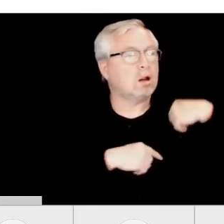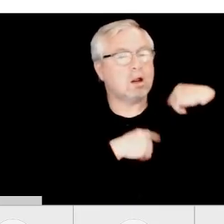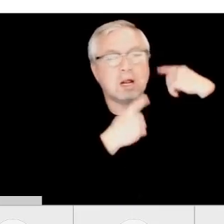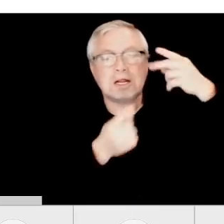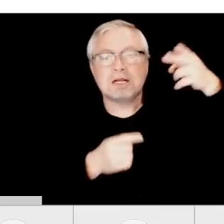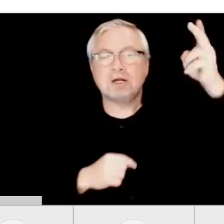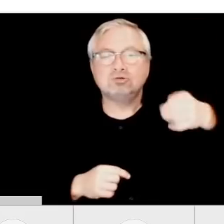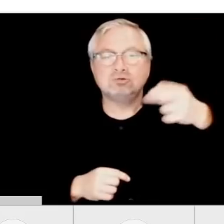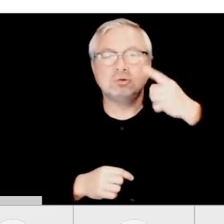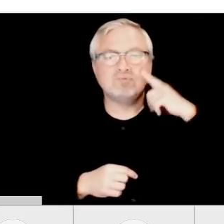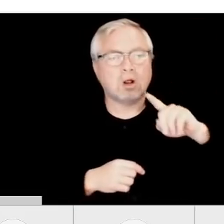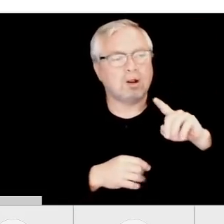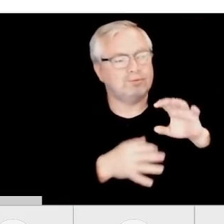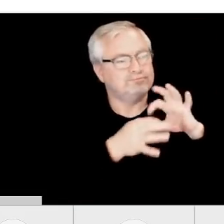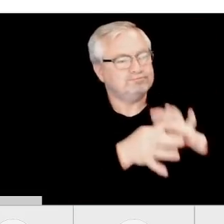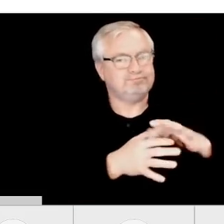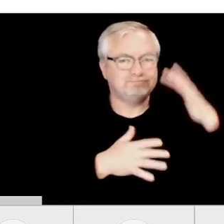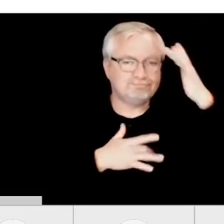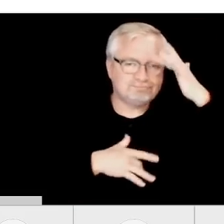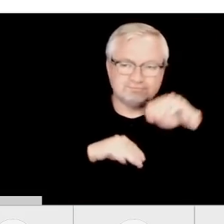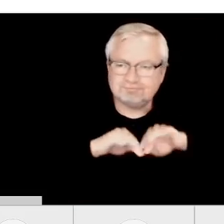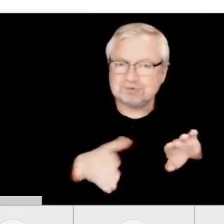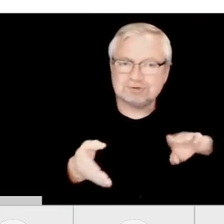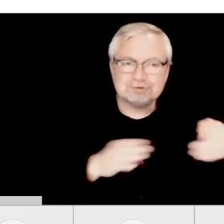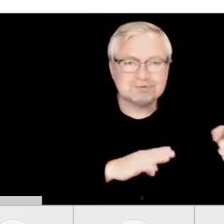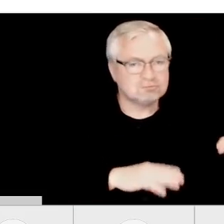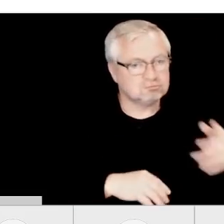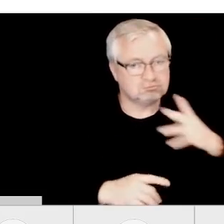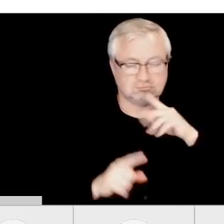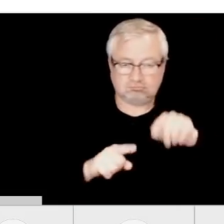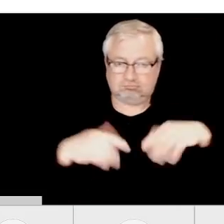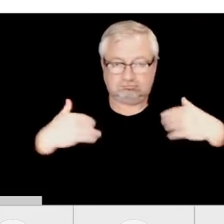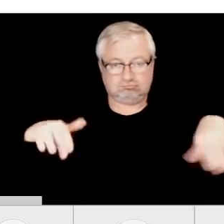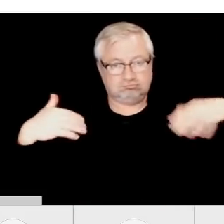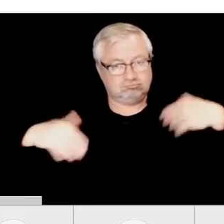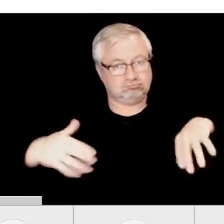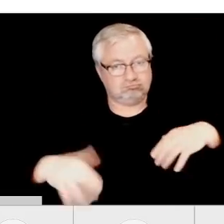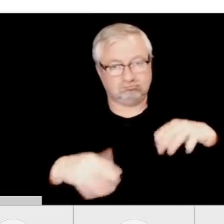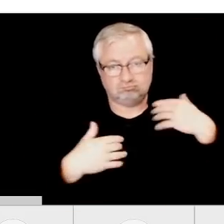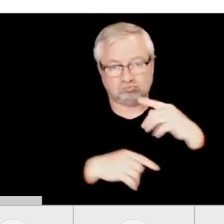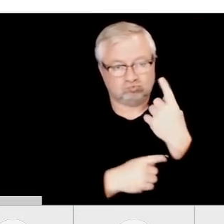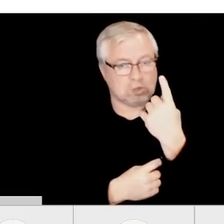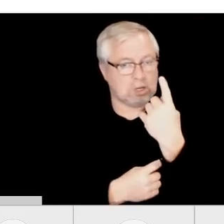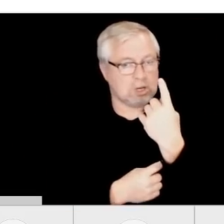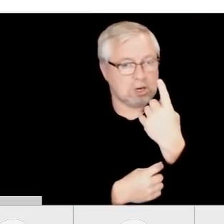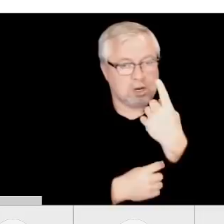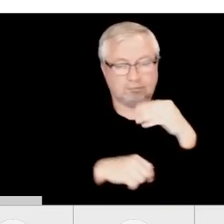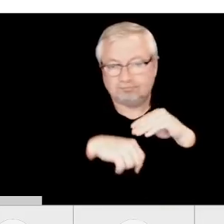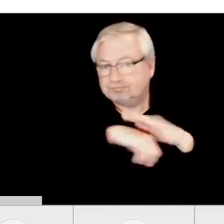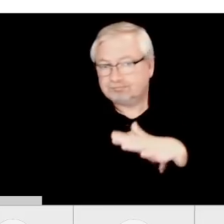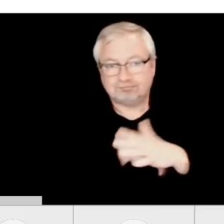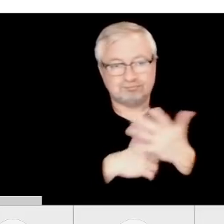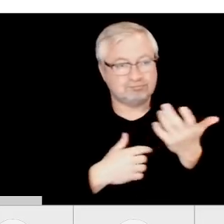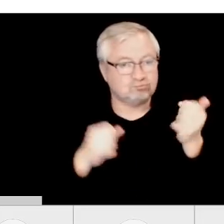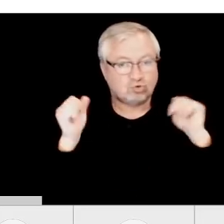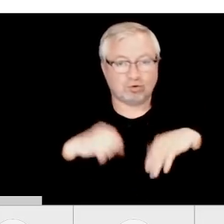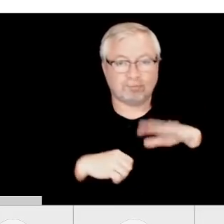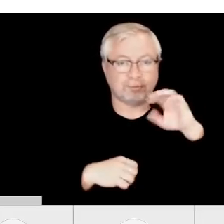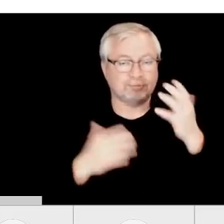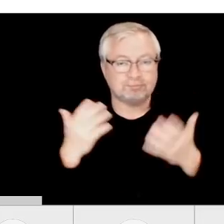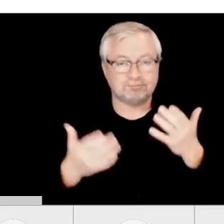related to a single factor, whether it's traffic deaths, when it's cancer,